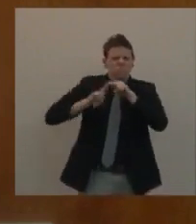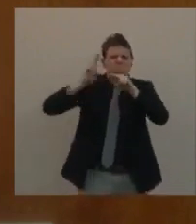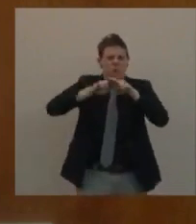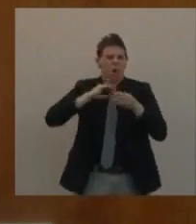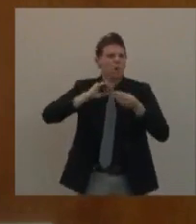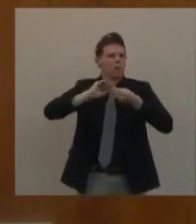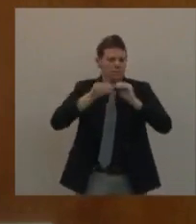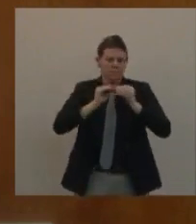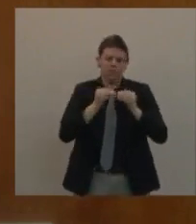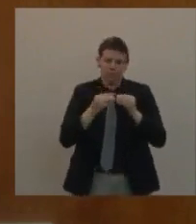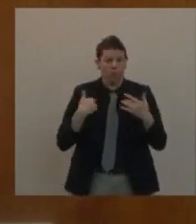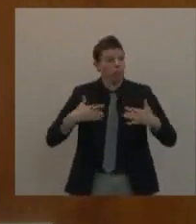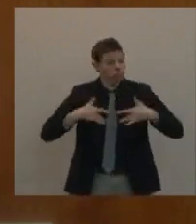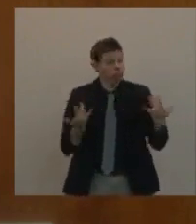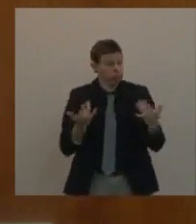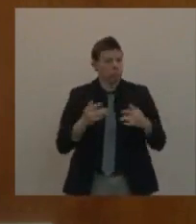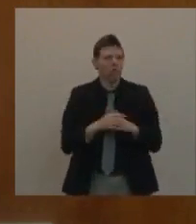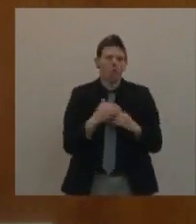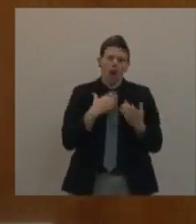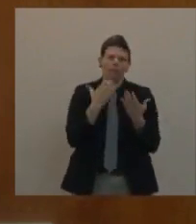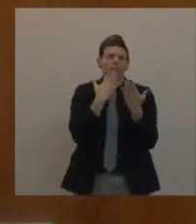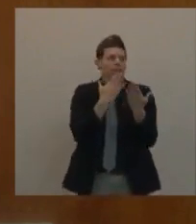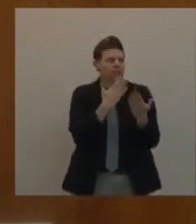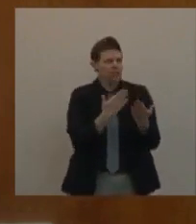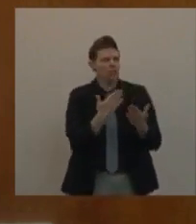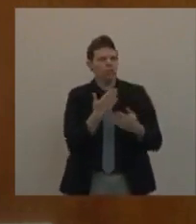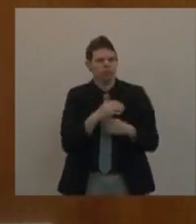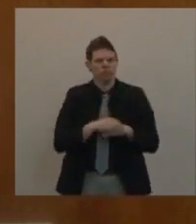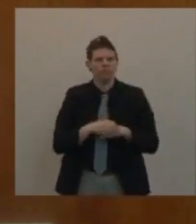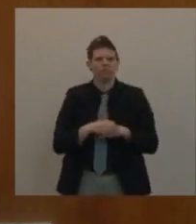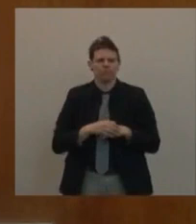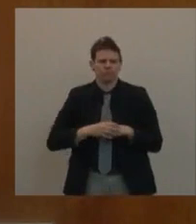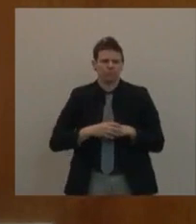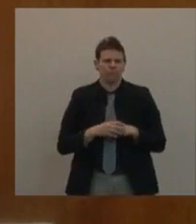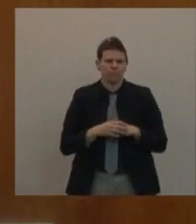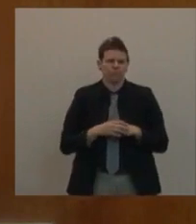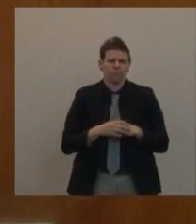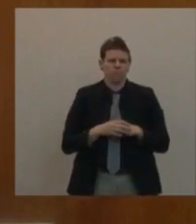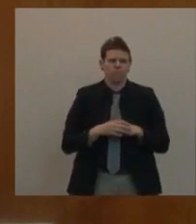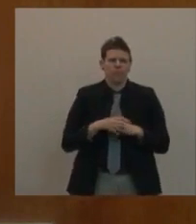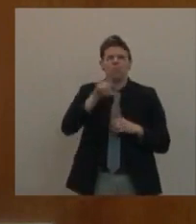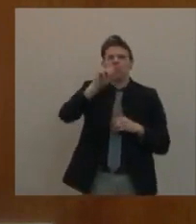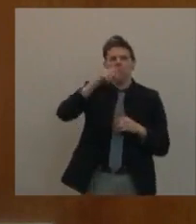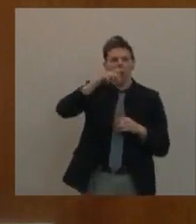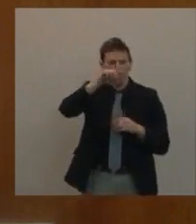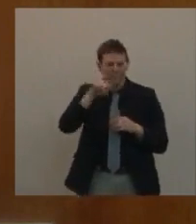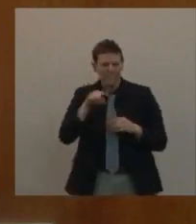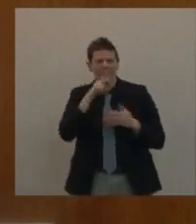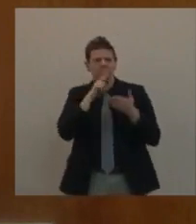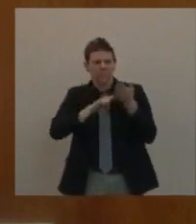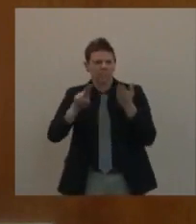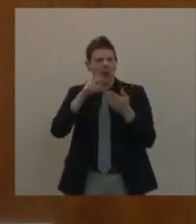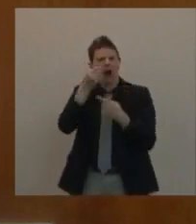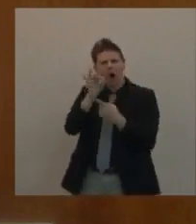SO WE ARE LOOKING ALWAYS FOR WAYS TO ENHANCE THAT AND BACK IT UP.